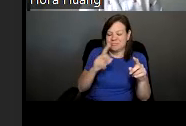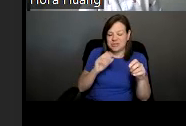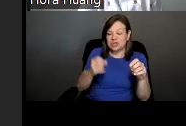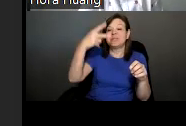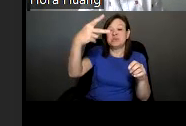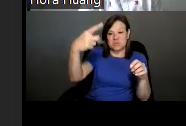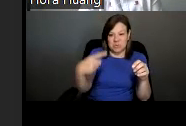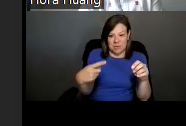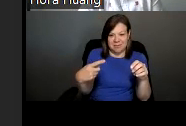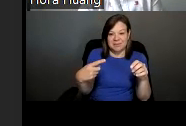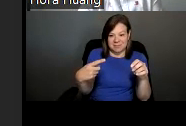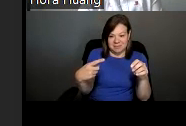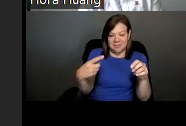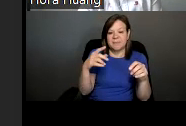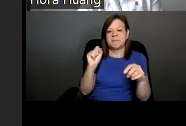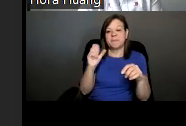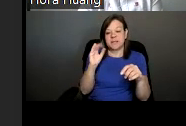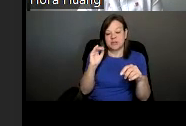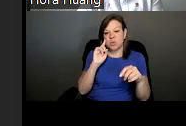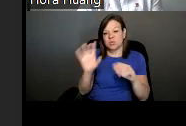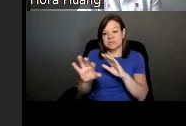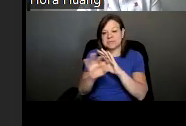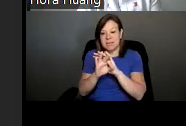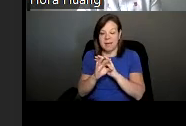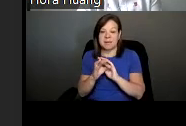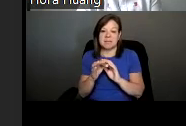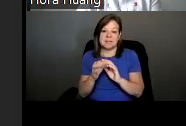So two options, you either select the one that you want